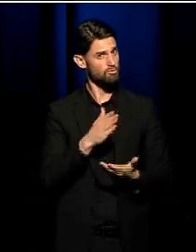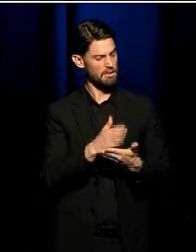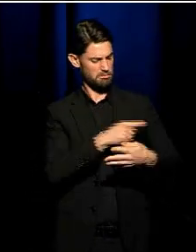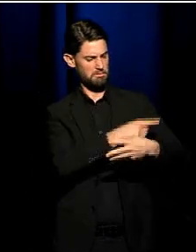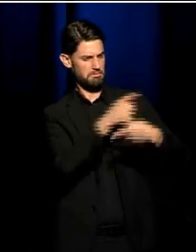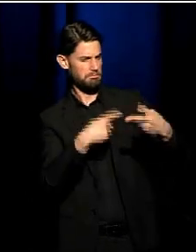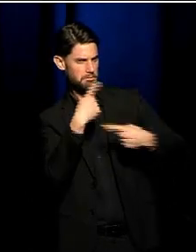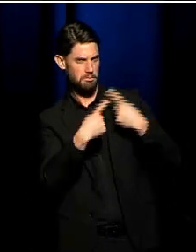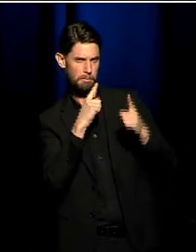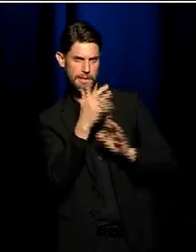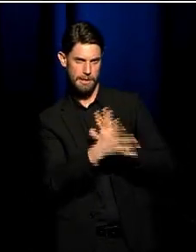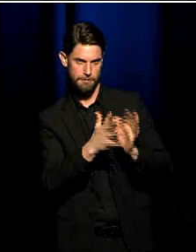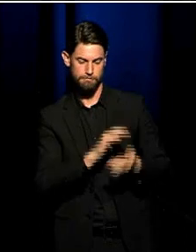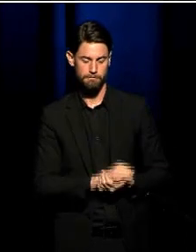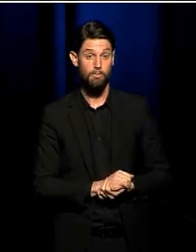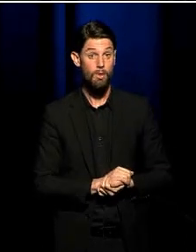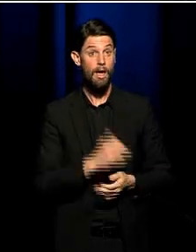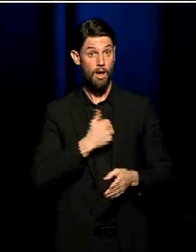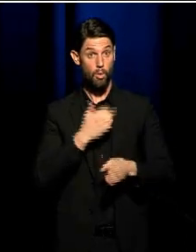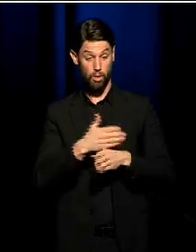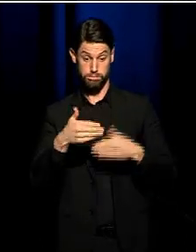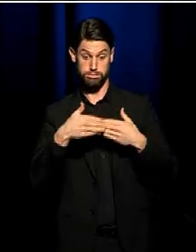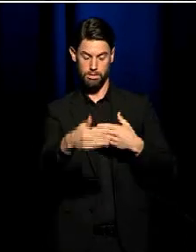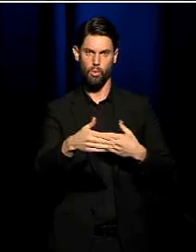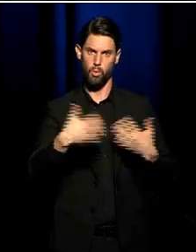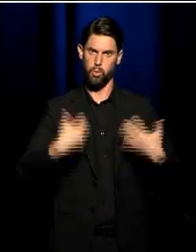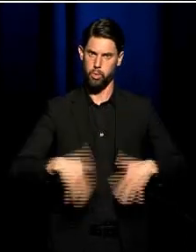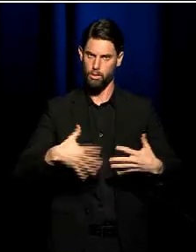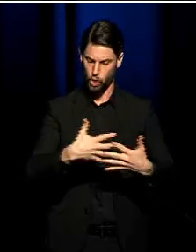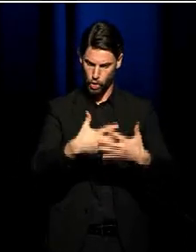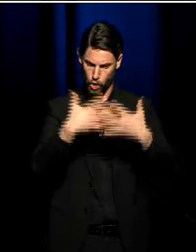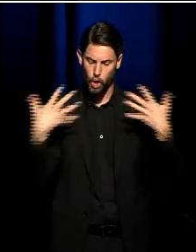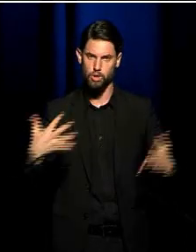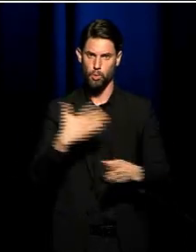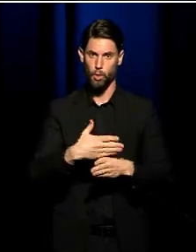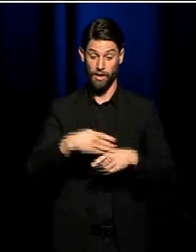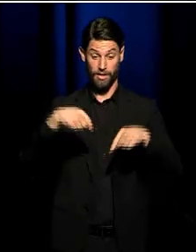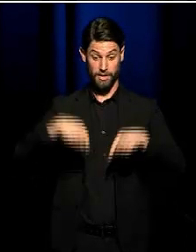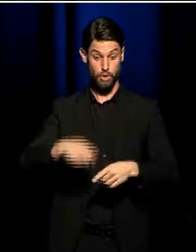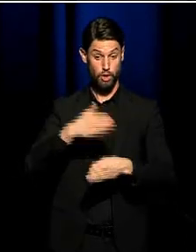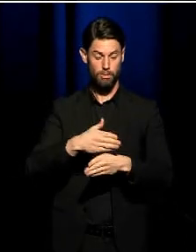large one, but the work of the Royal Commission is crucial and it is overdue.